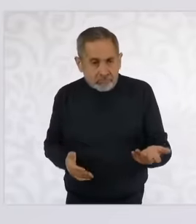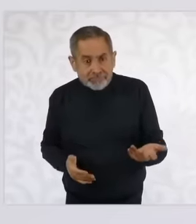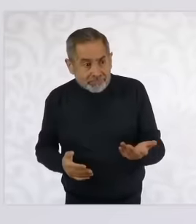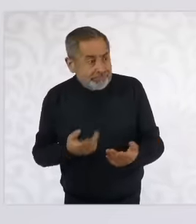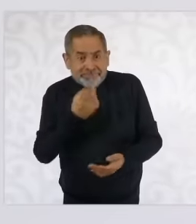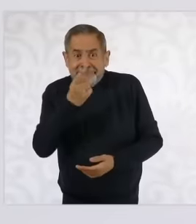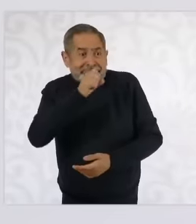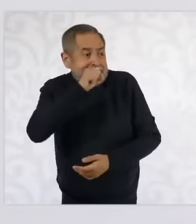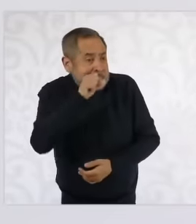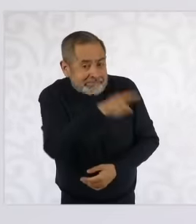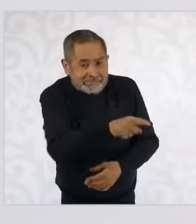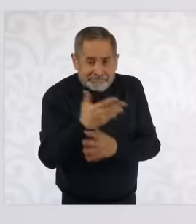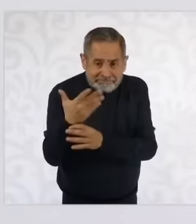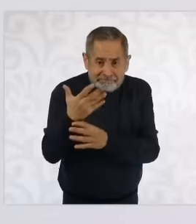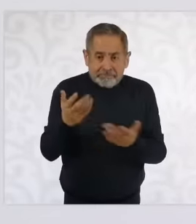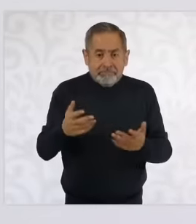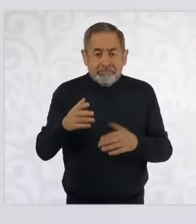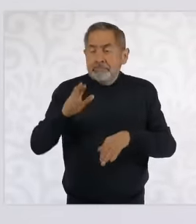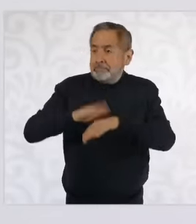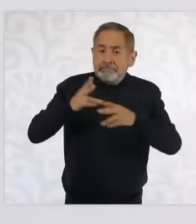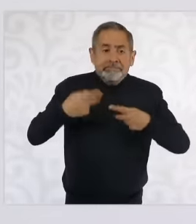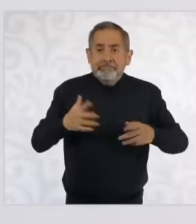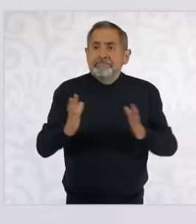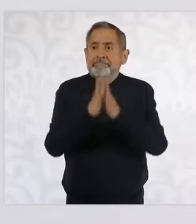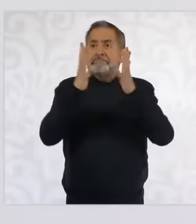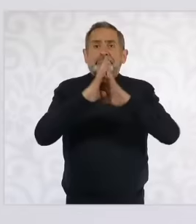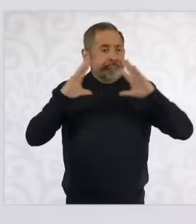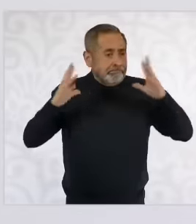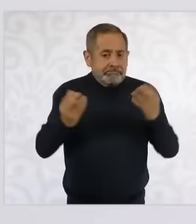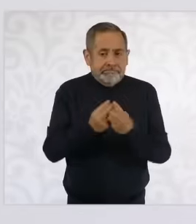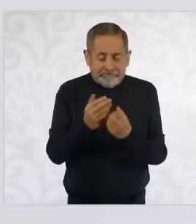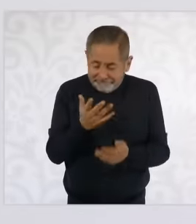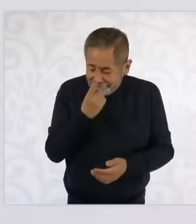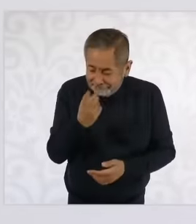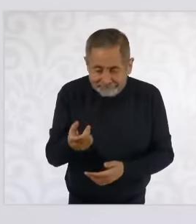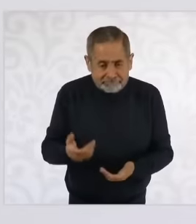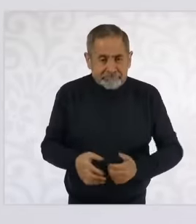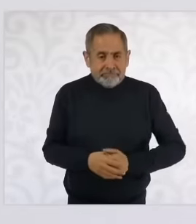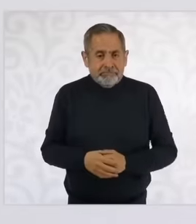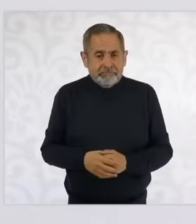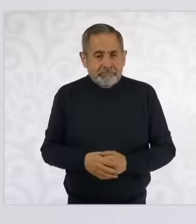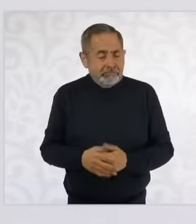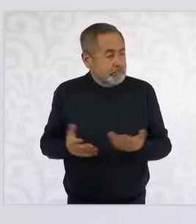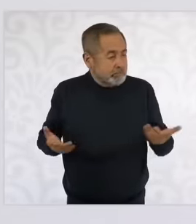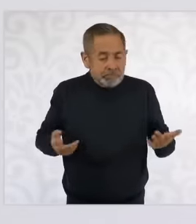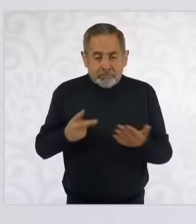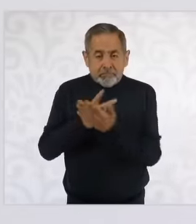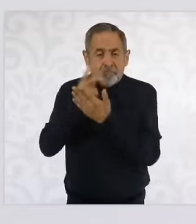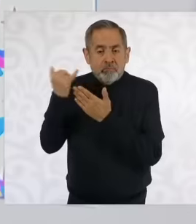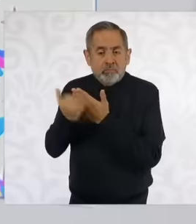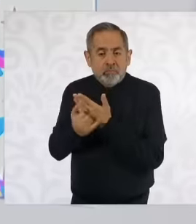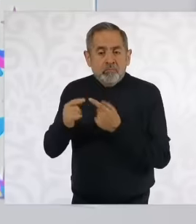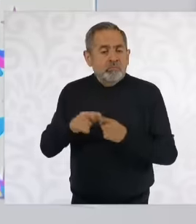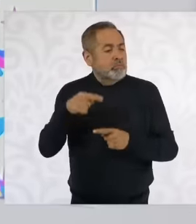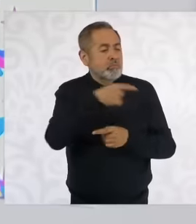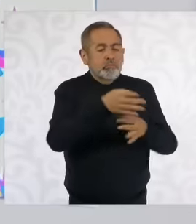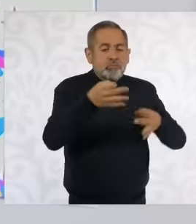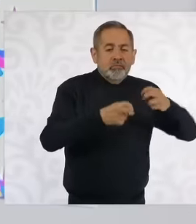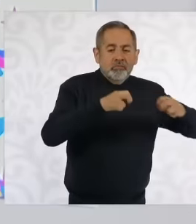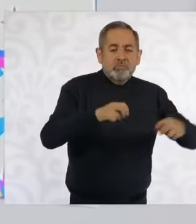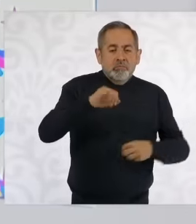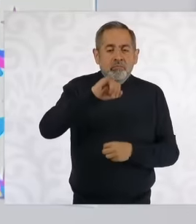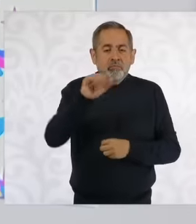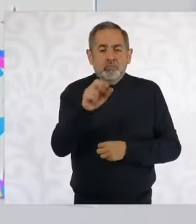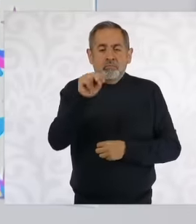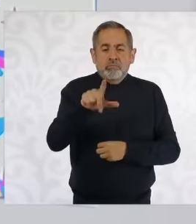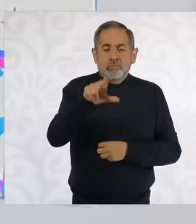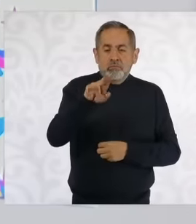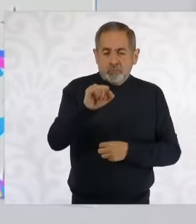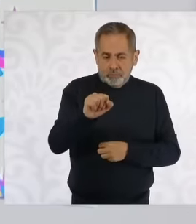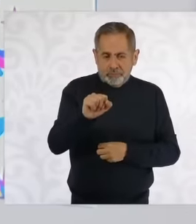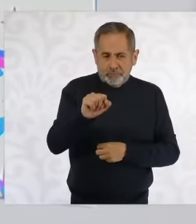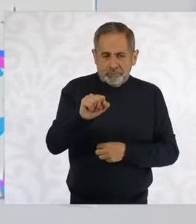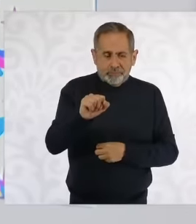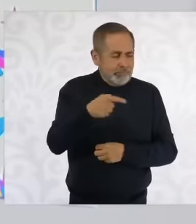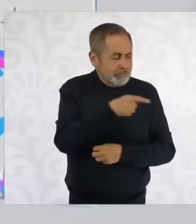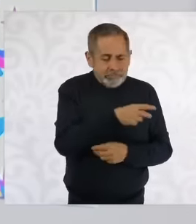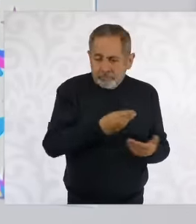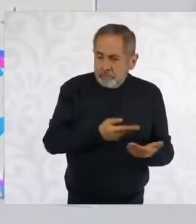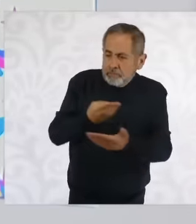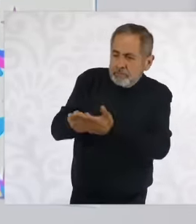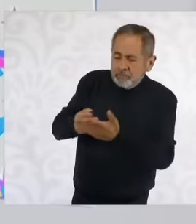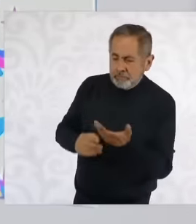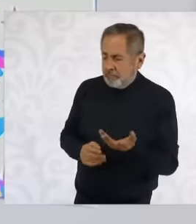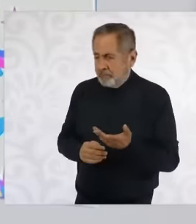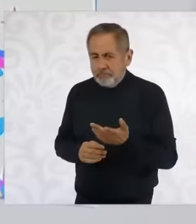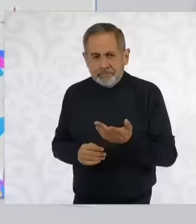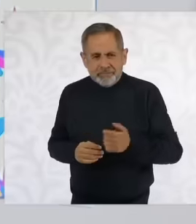people participate. The Alcántara project calls into question the possibility of